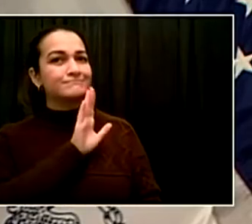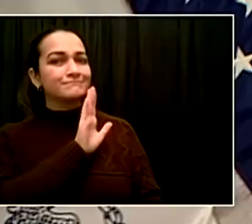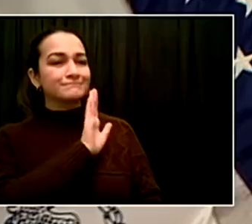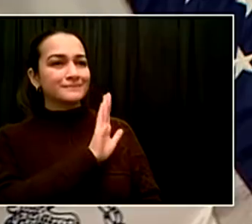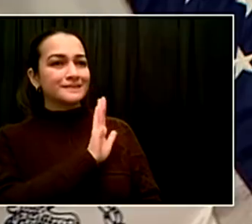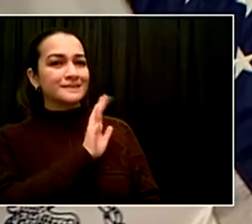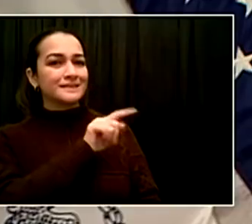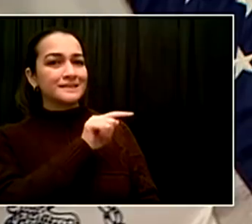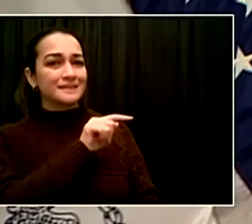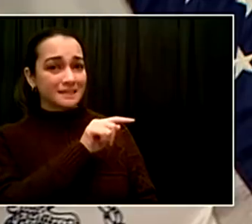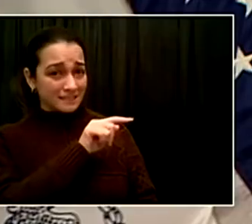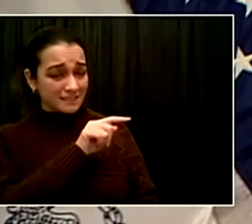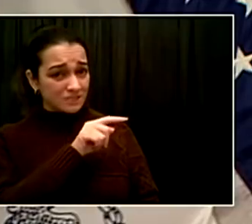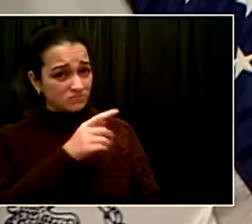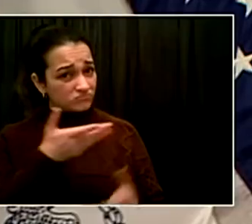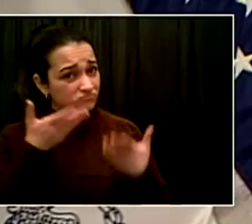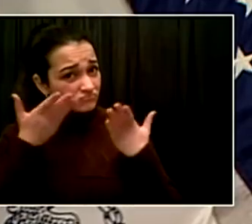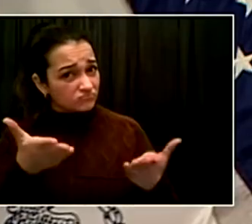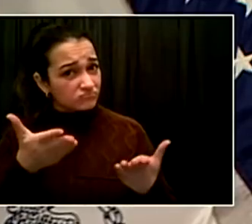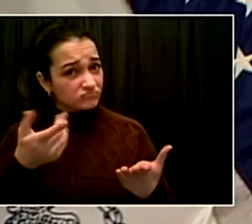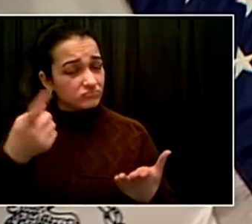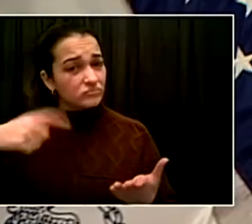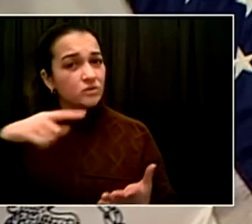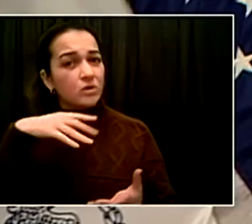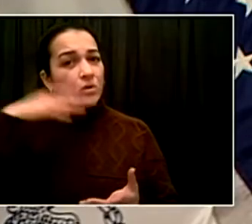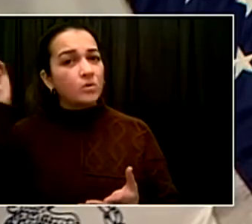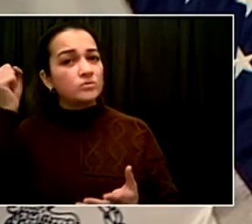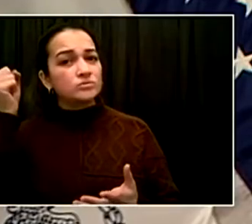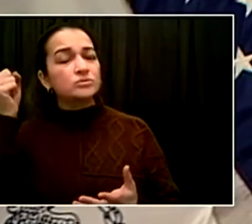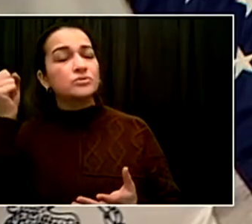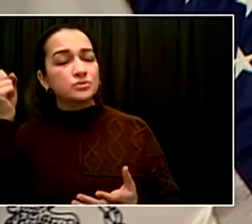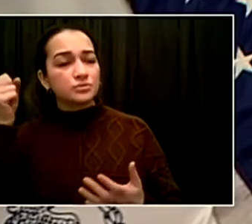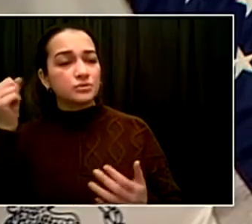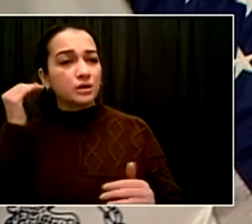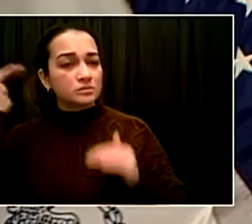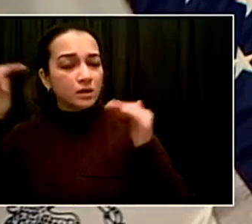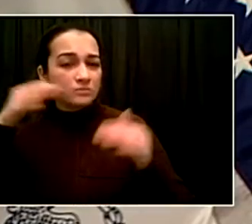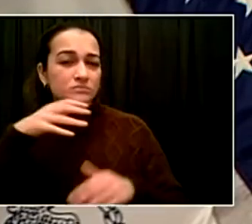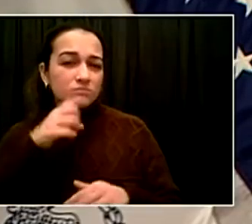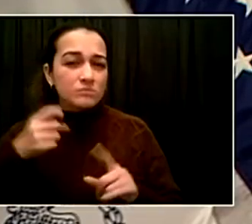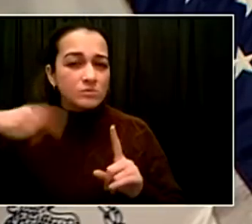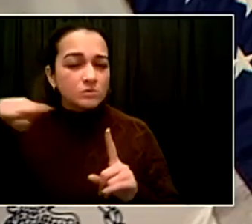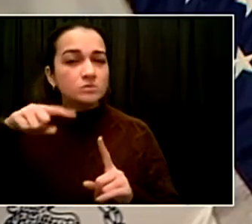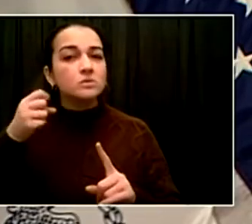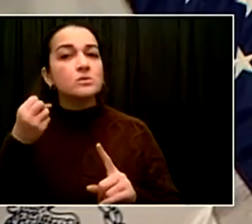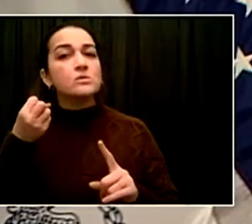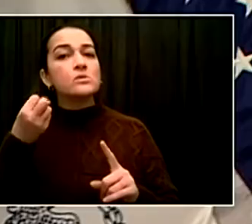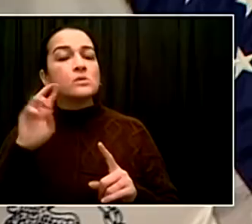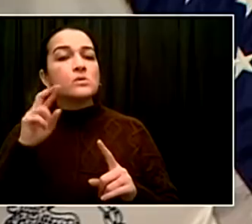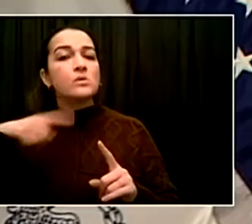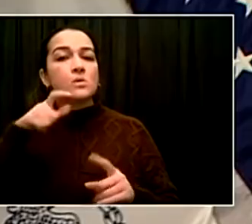DR. CHUCK SEES ADVICE TO OLDER